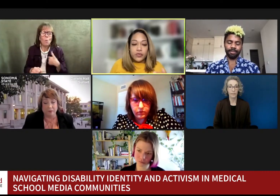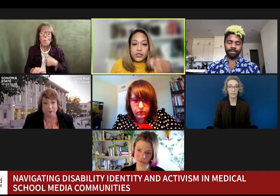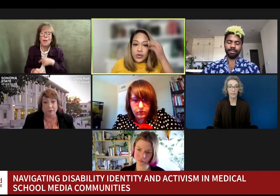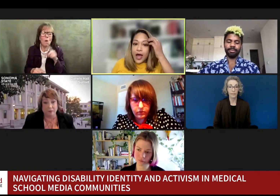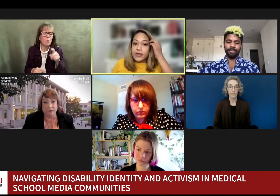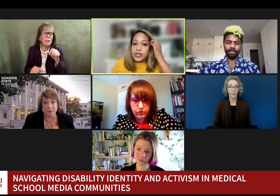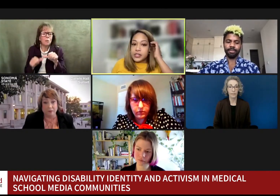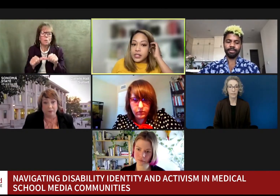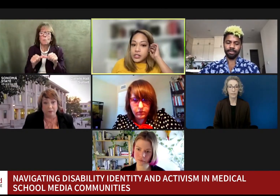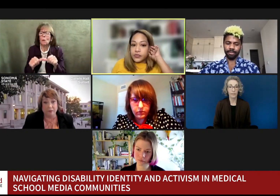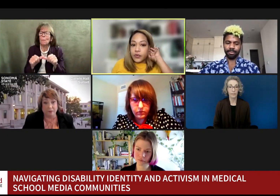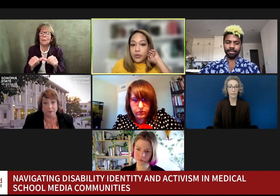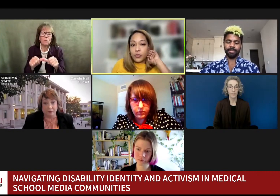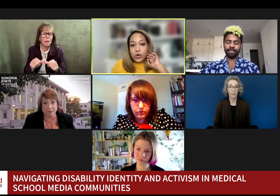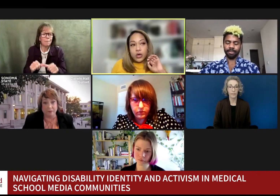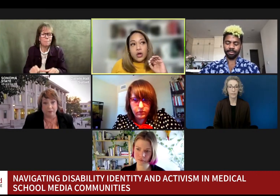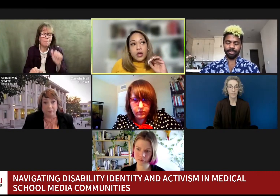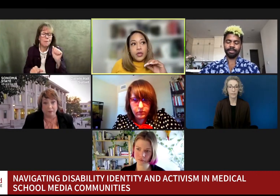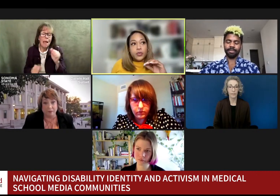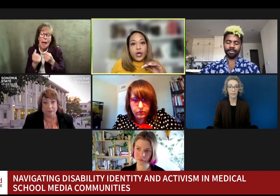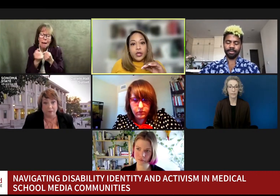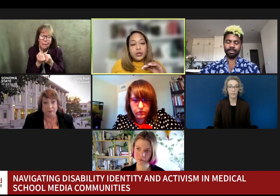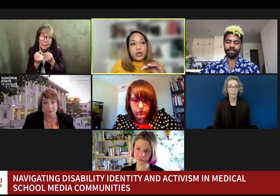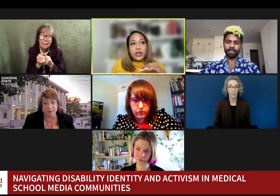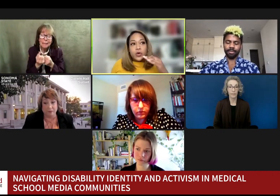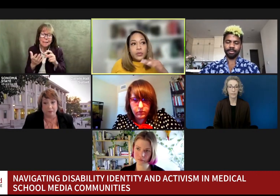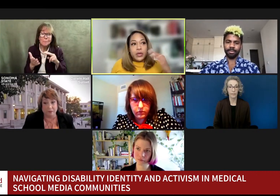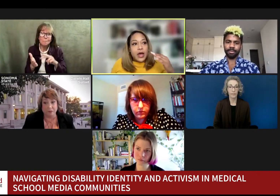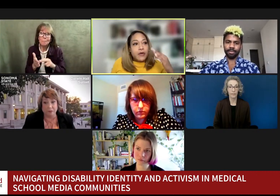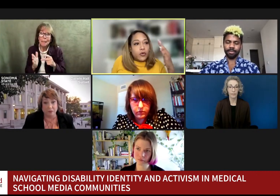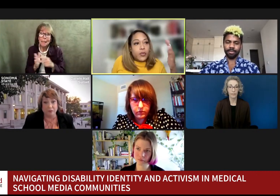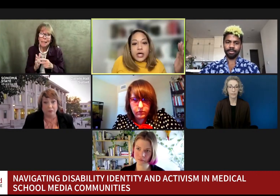So advocacy is just far more than what anyone may ever possibly be.